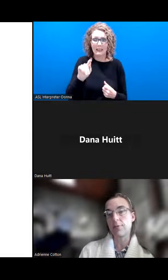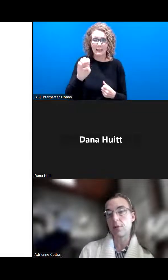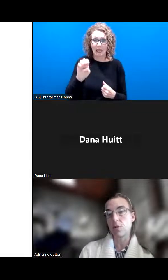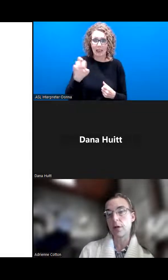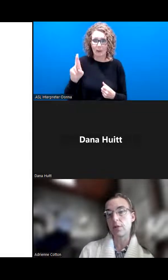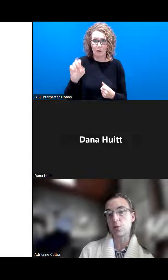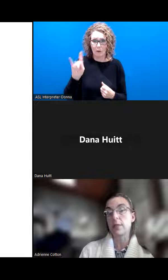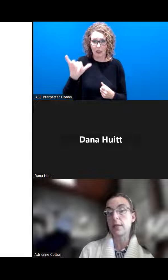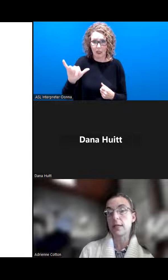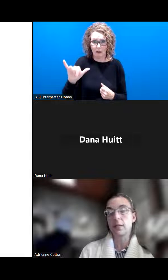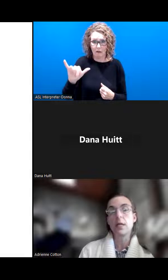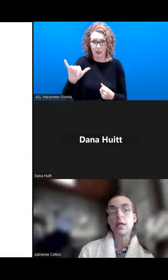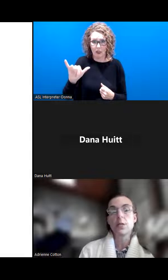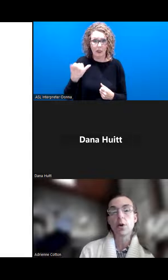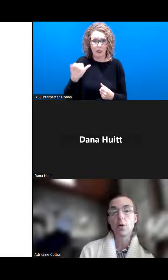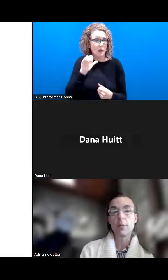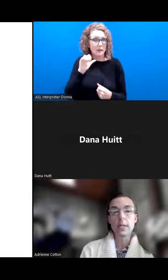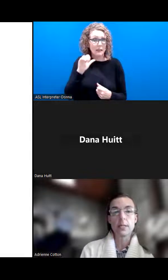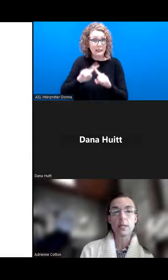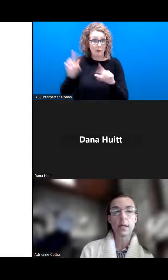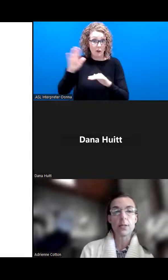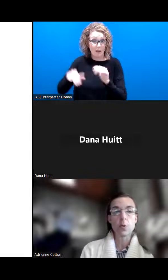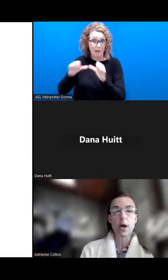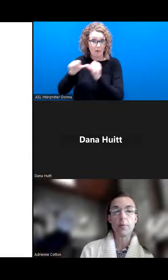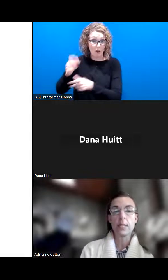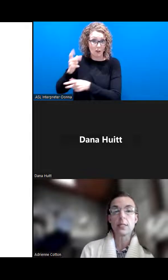is a more job level to a housekeeper or a baby-sitter. We